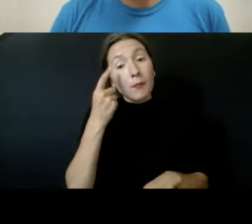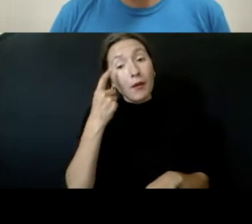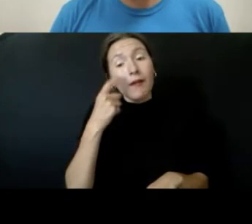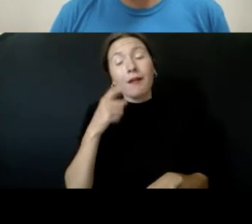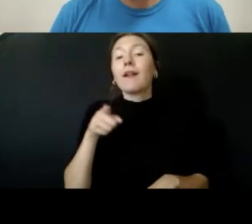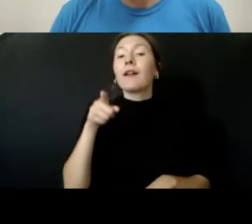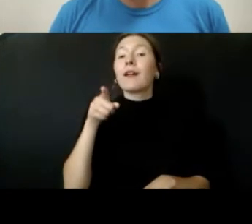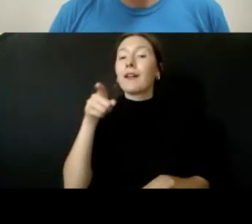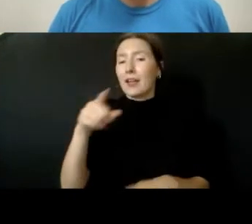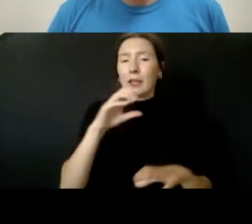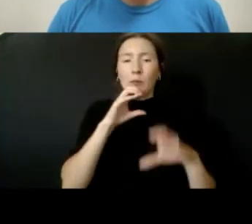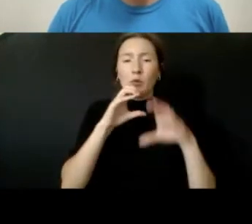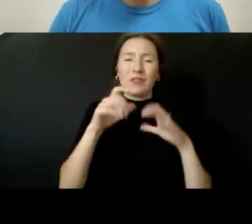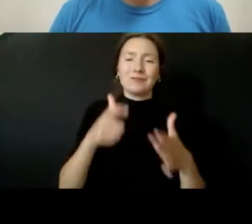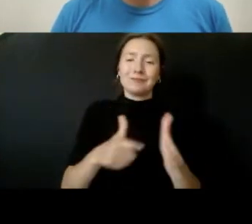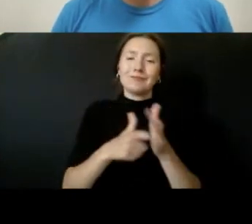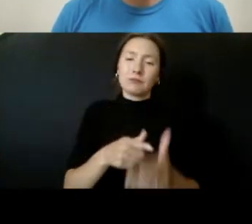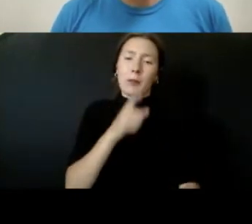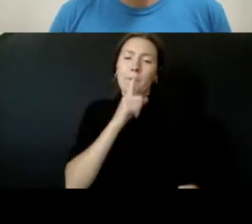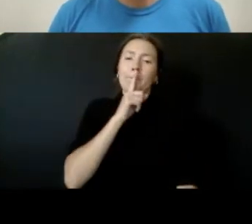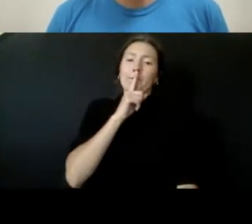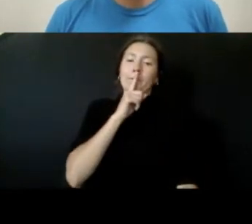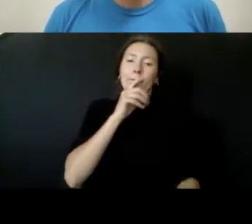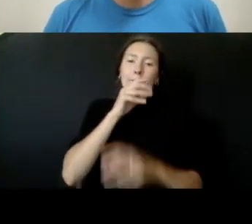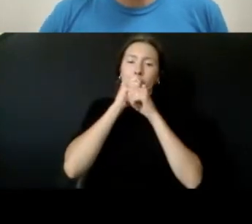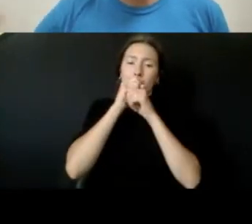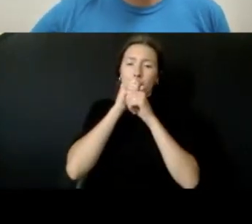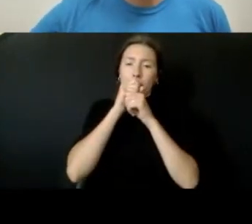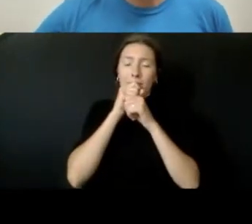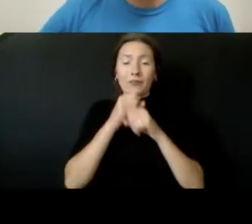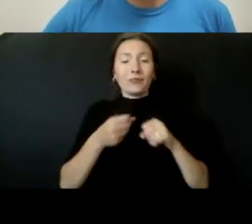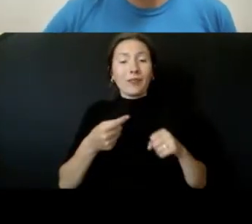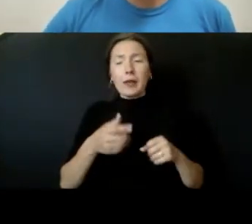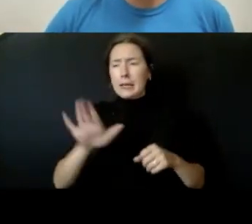in order to contact you about something you you should make it anonymous and then they can opt